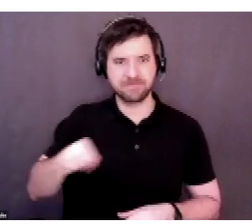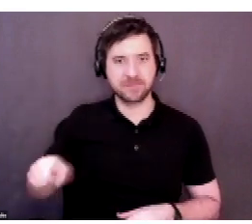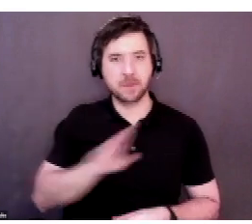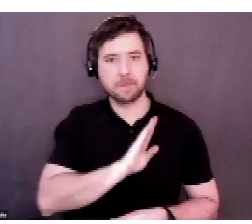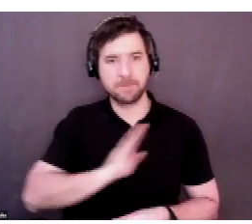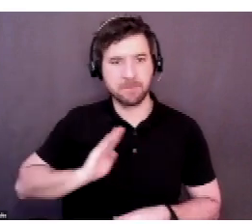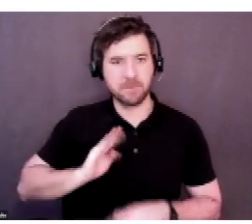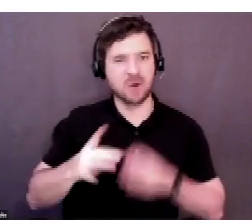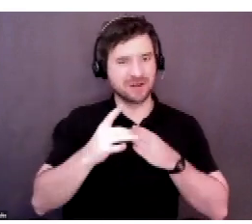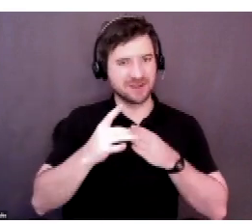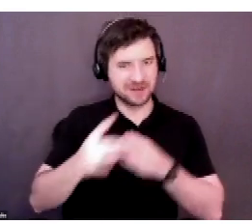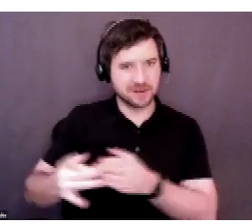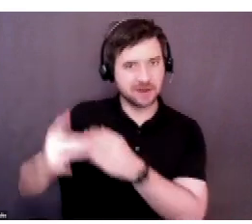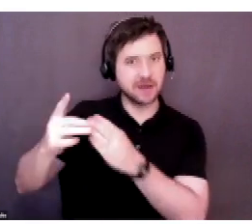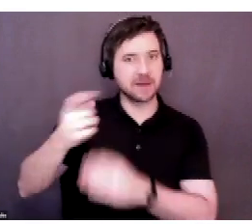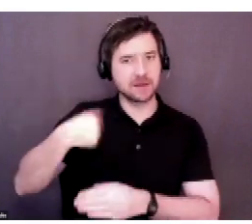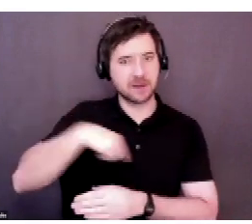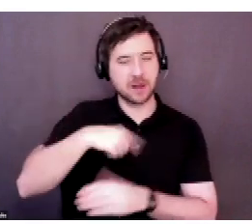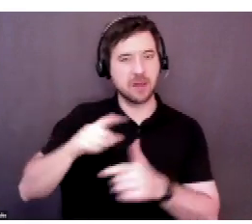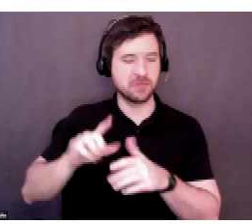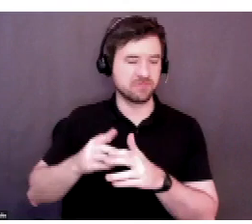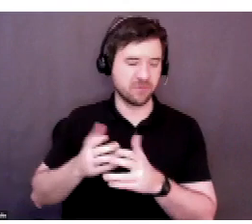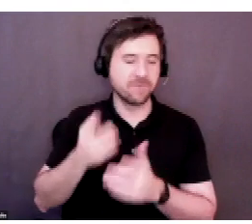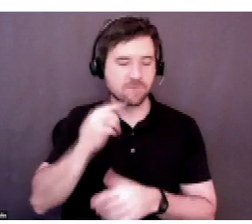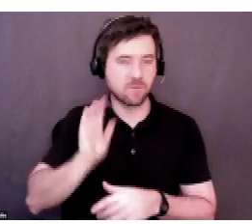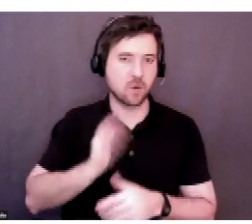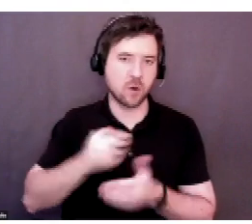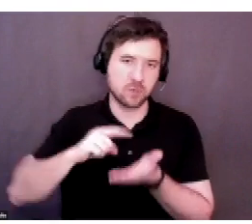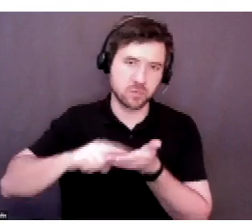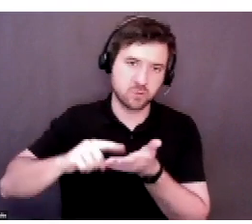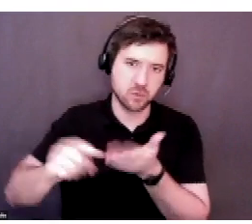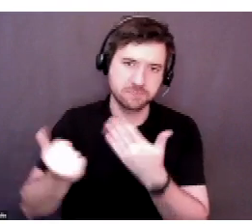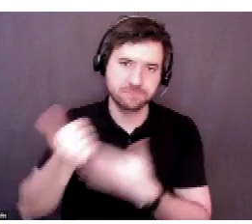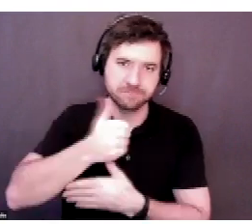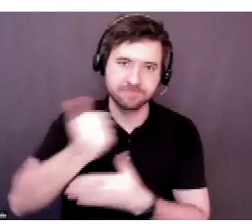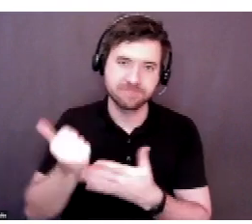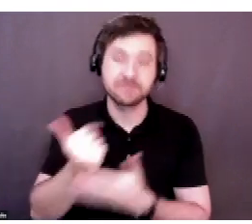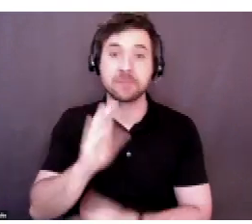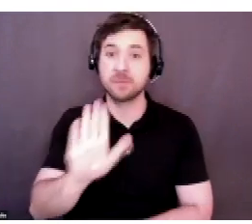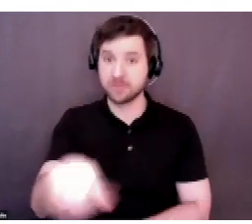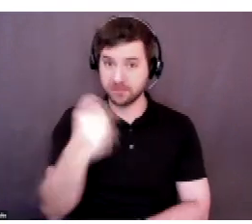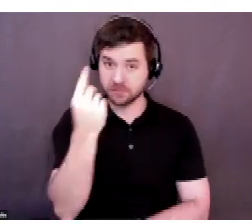Our advisory board is an integral part of what we do. And as such, our work is